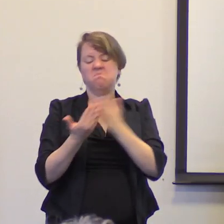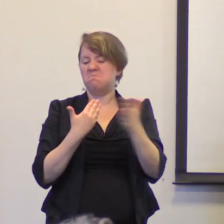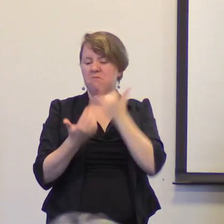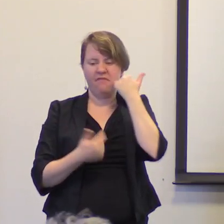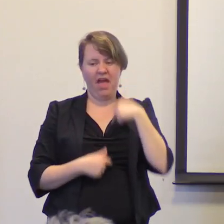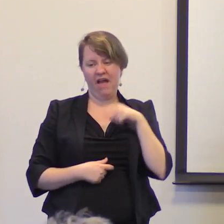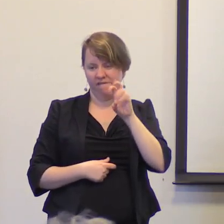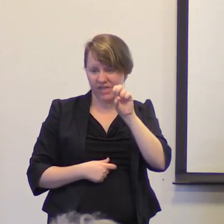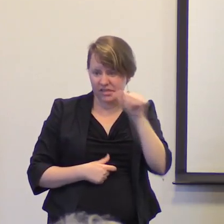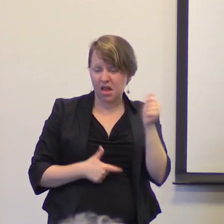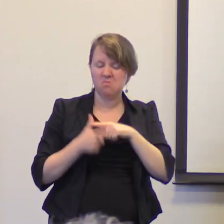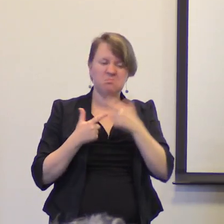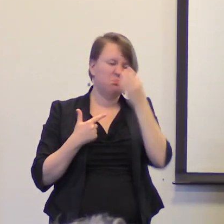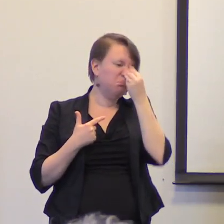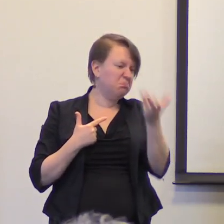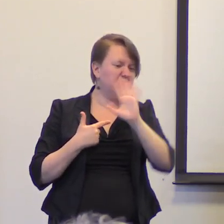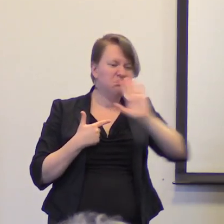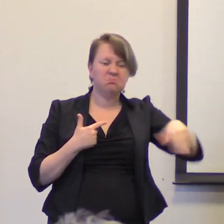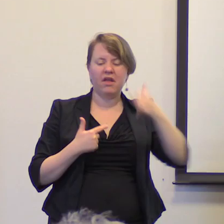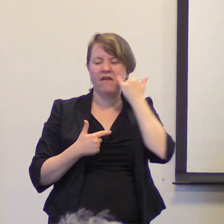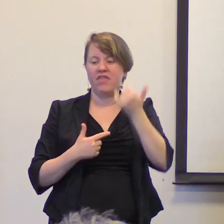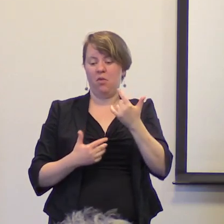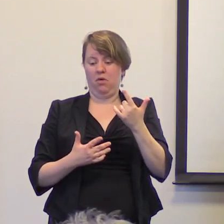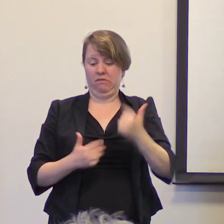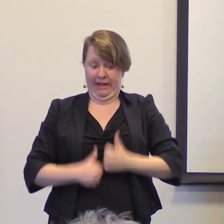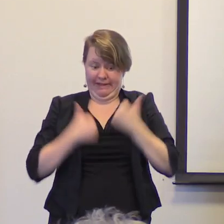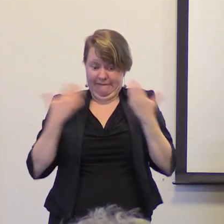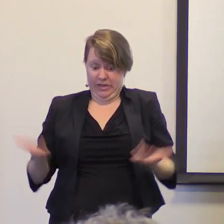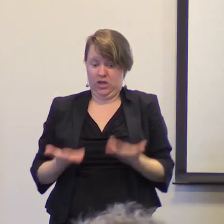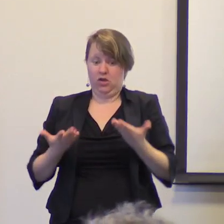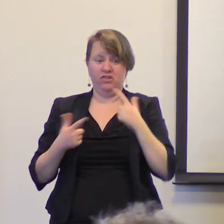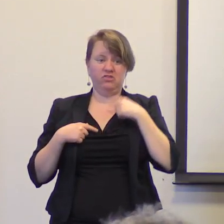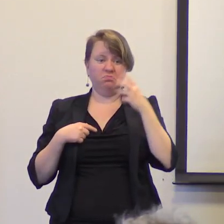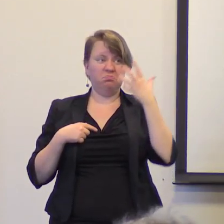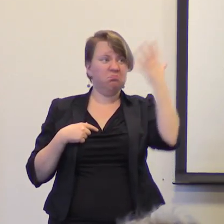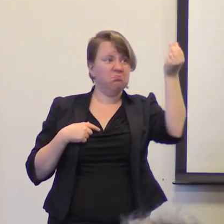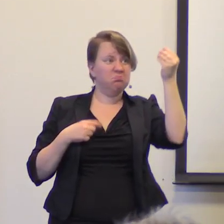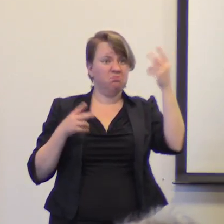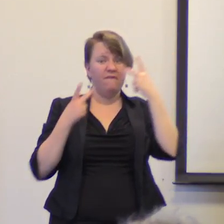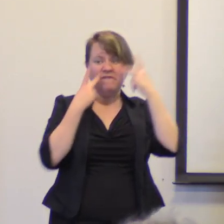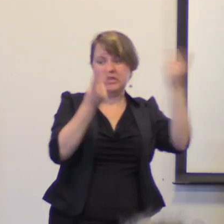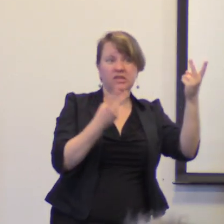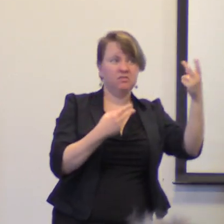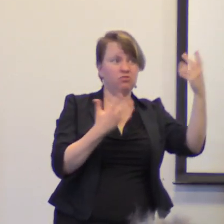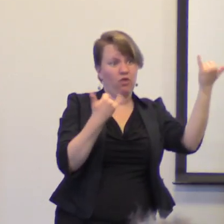Even if they were a legal, permanent resident who had just gone abroad and was trying to return back.